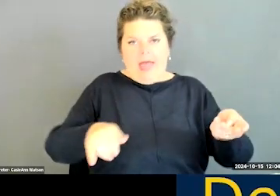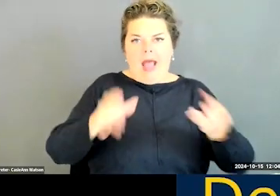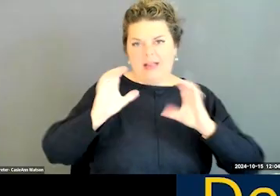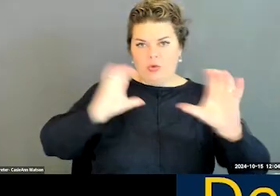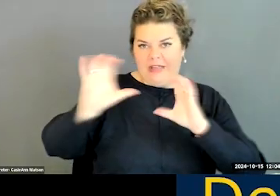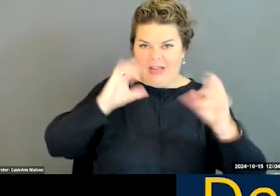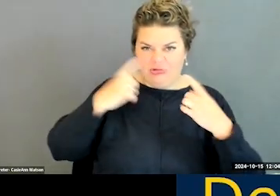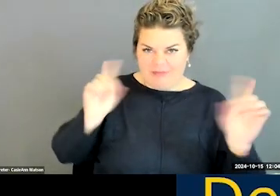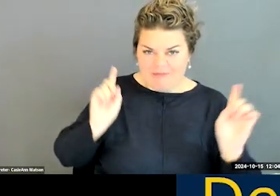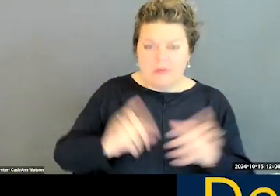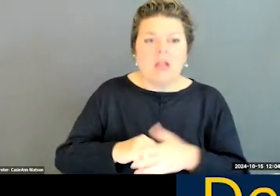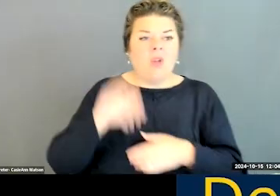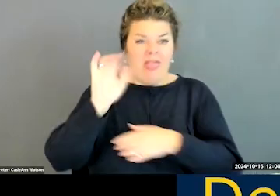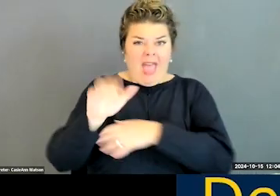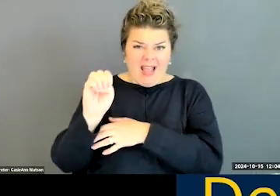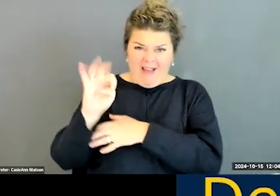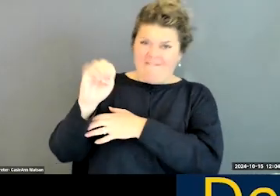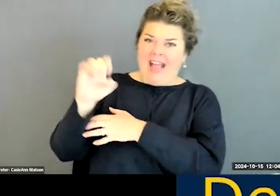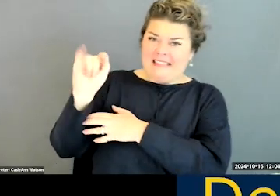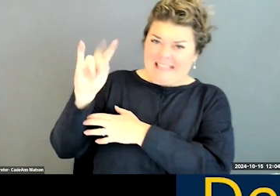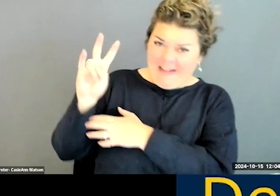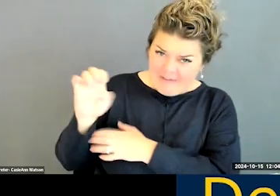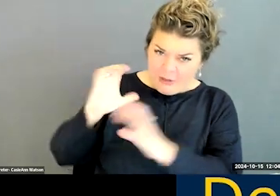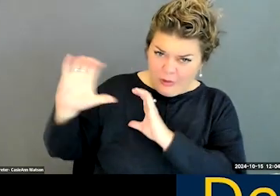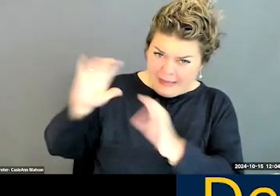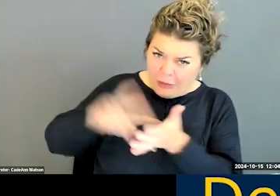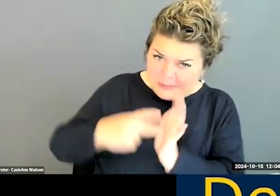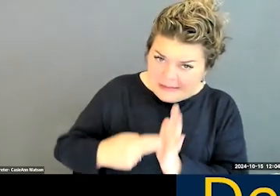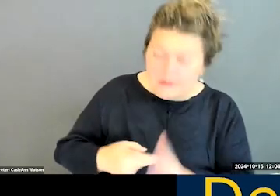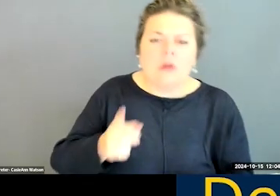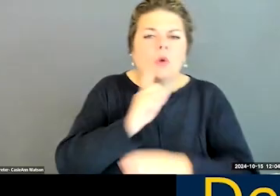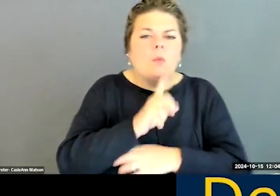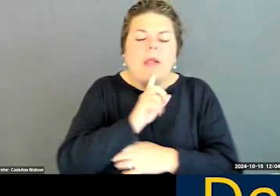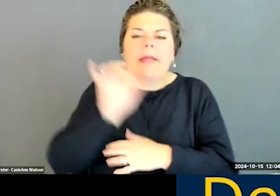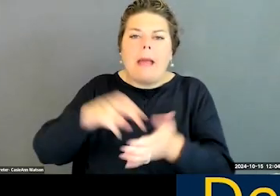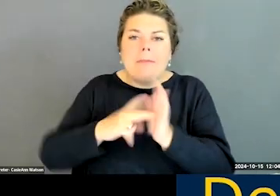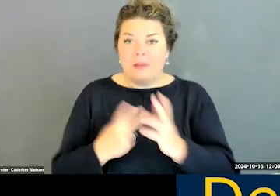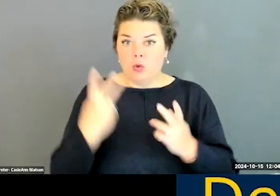The definition of effective communication is fairly simple. It's a communication between two or more people